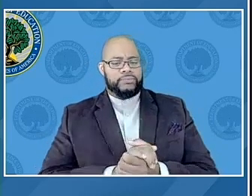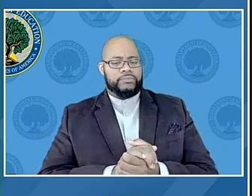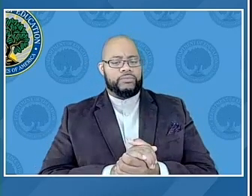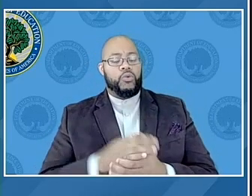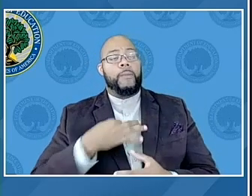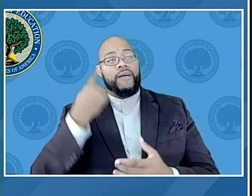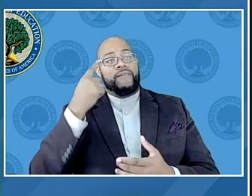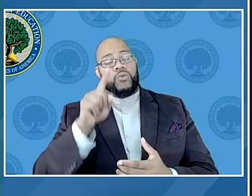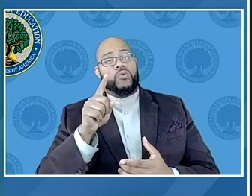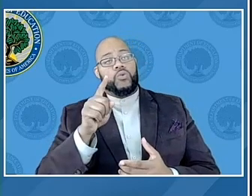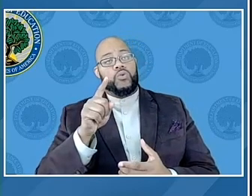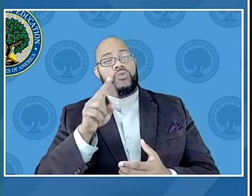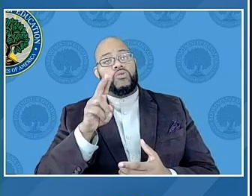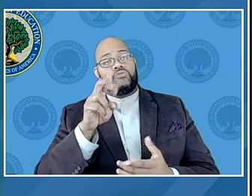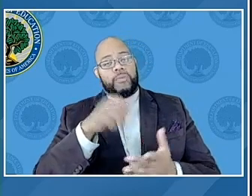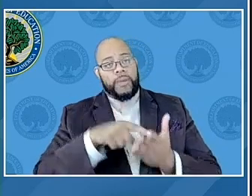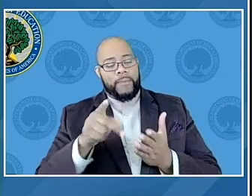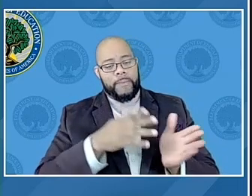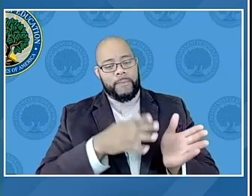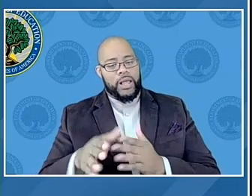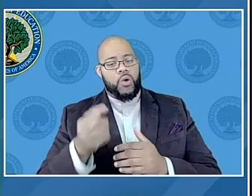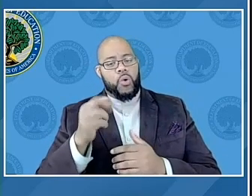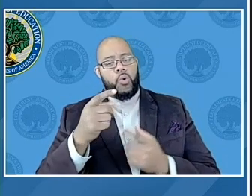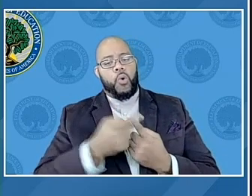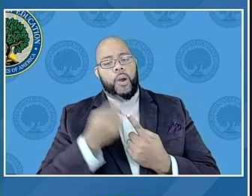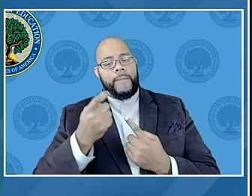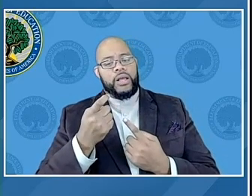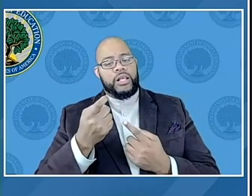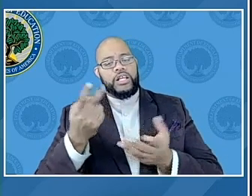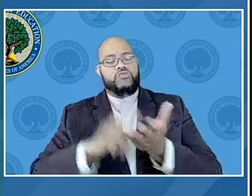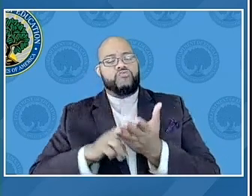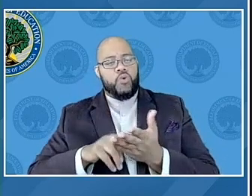repayment plan or automatically enroll them in the repayment plan.